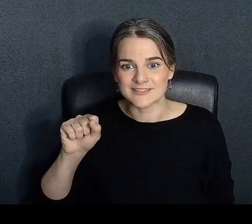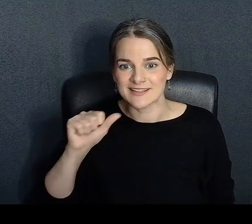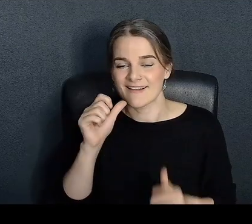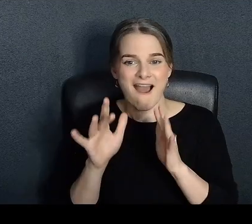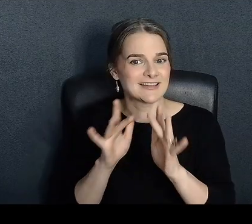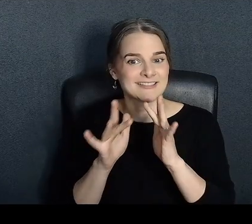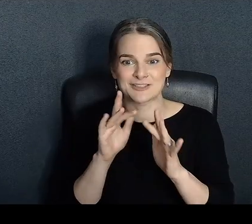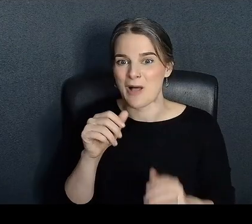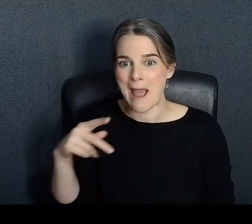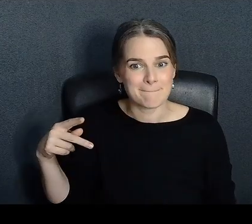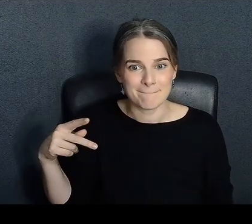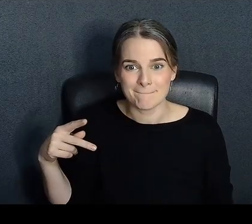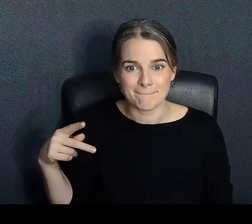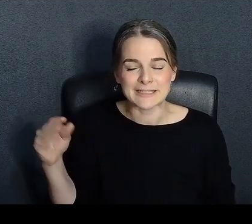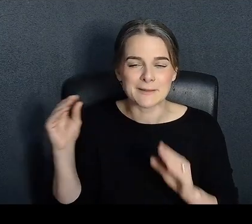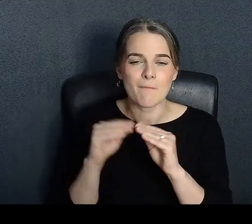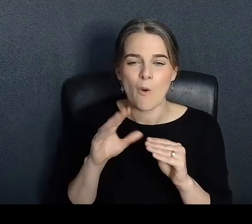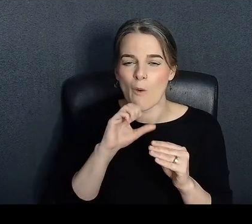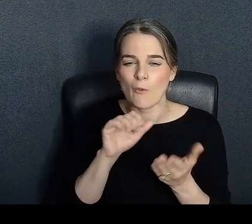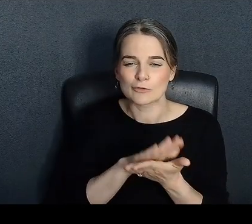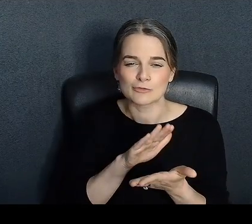It's a little bit primitive now.